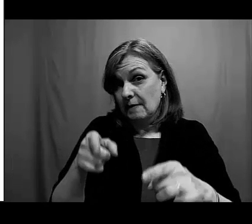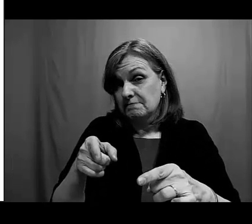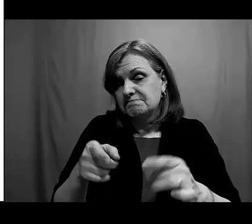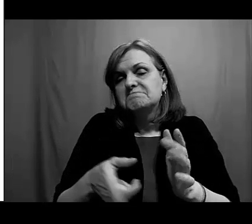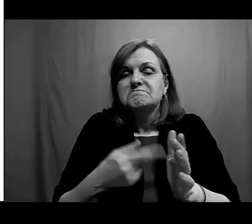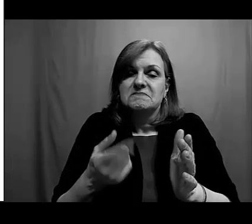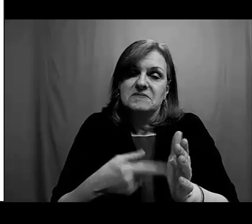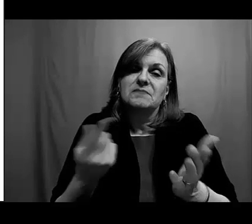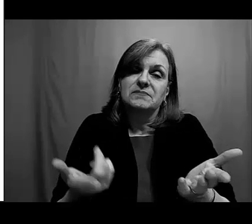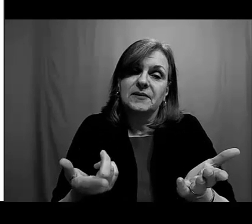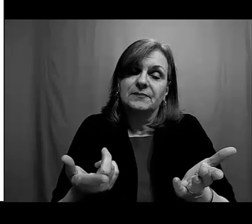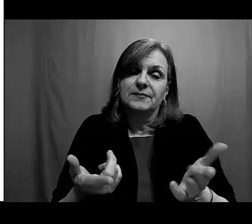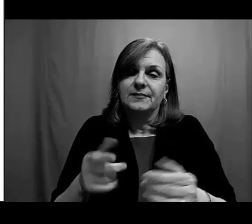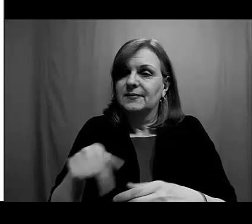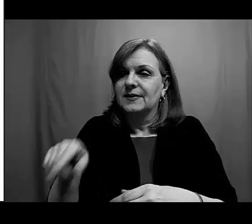sometimes